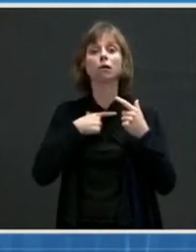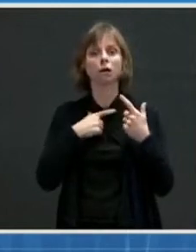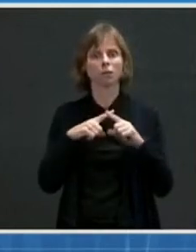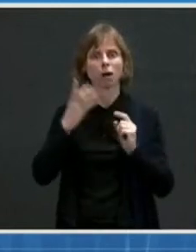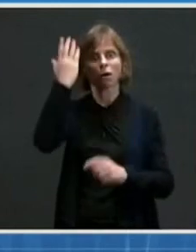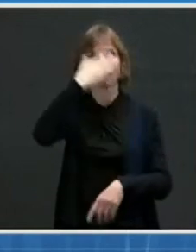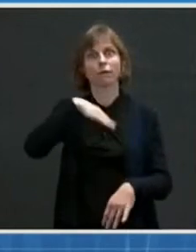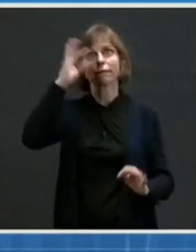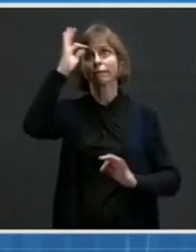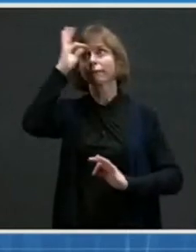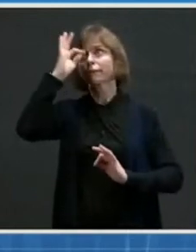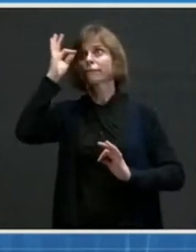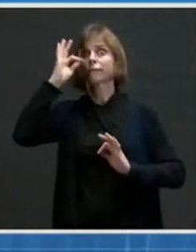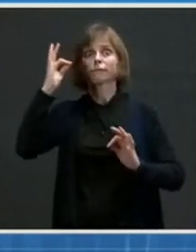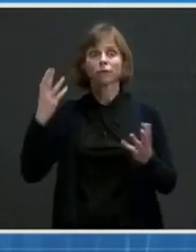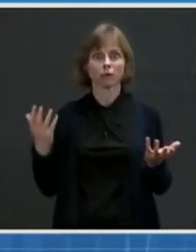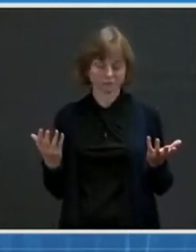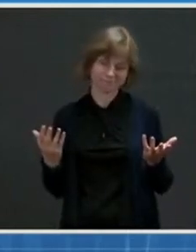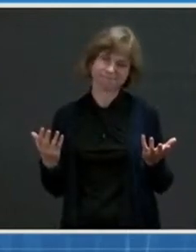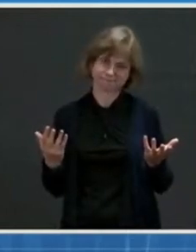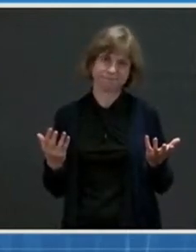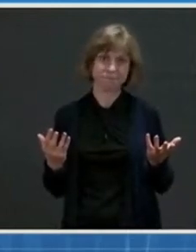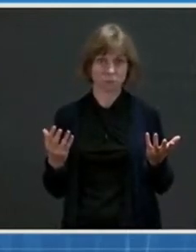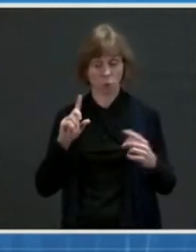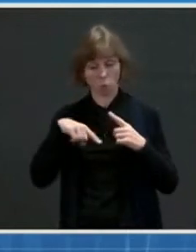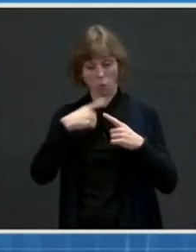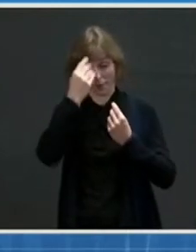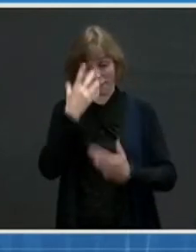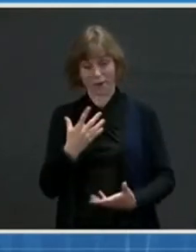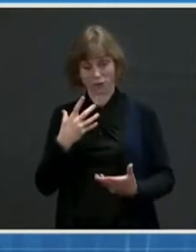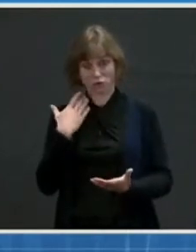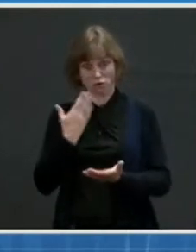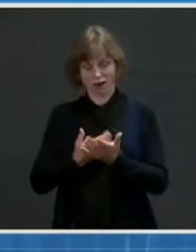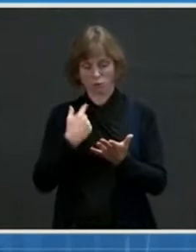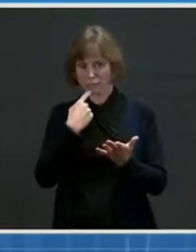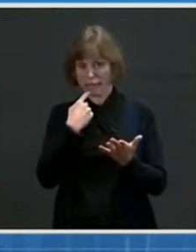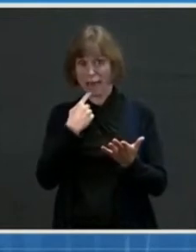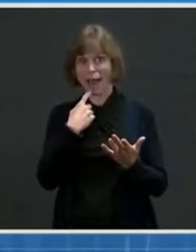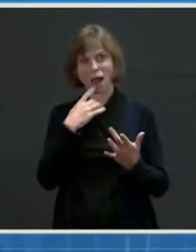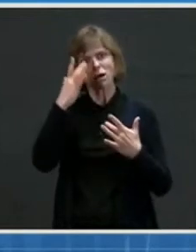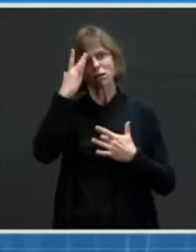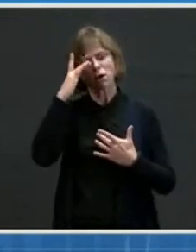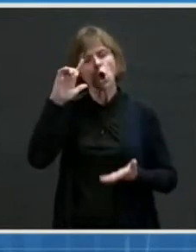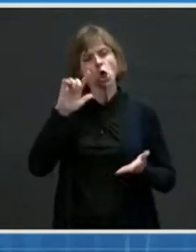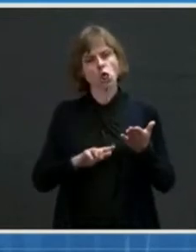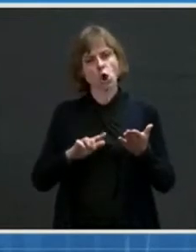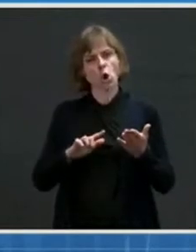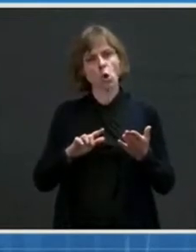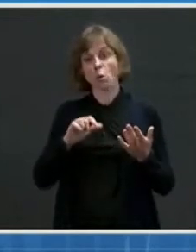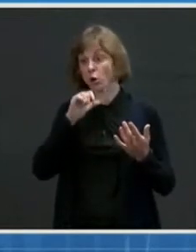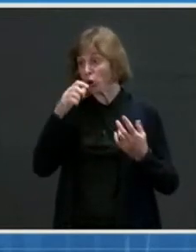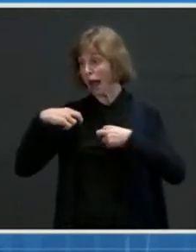NASAL, EVEN THOUGH WE HOPE THAT WHEN THE DATA COMES IN, IT IS